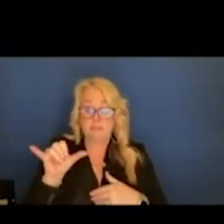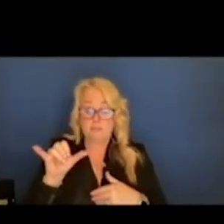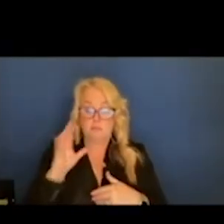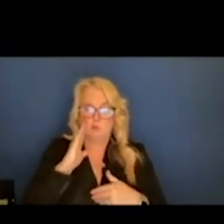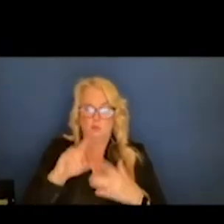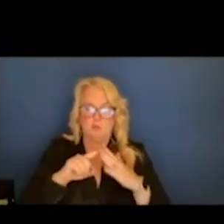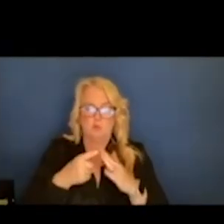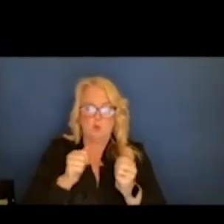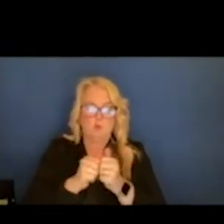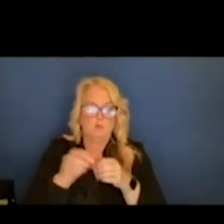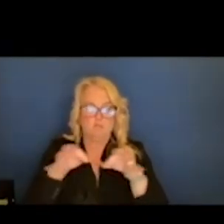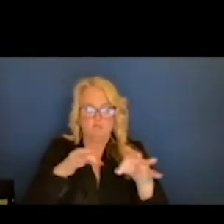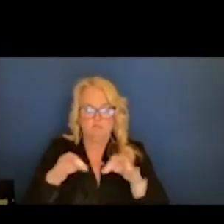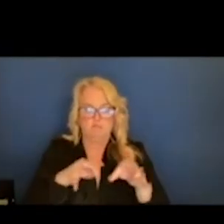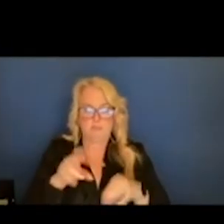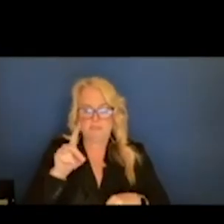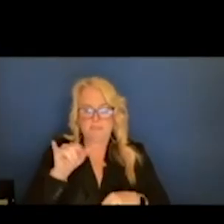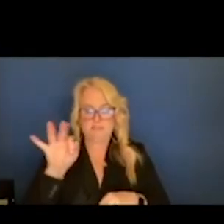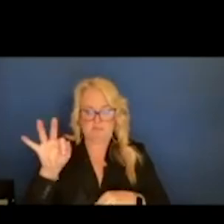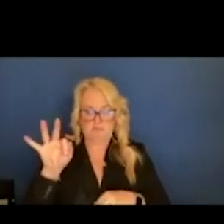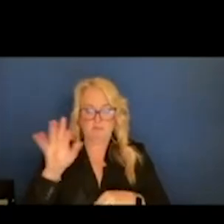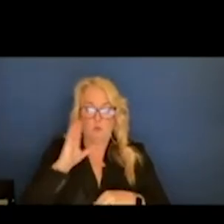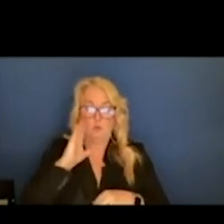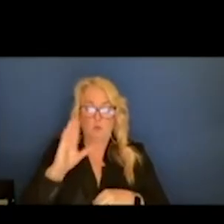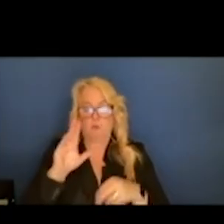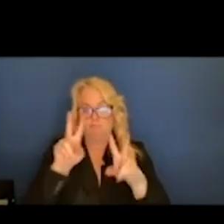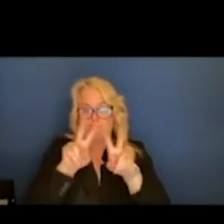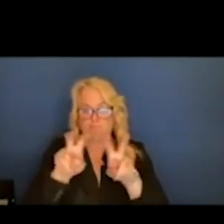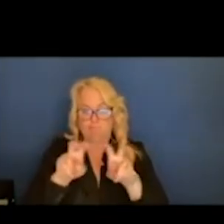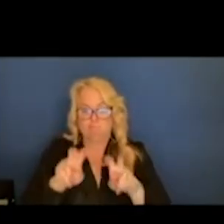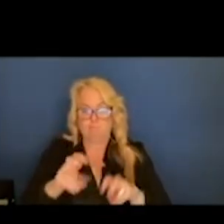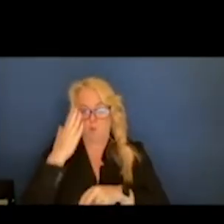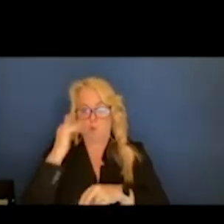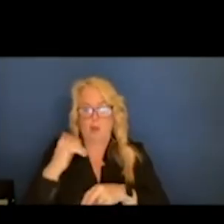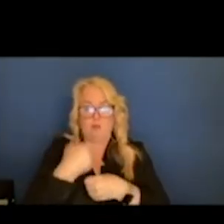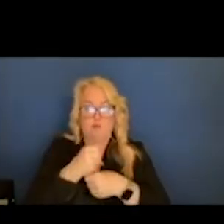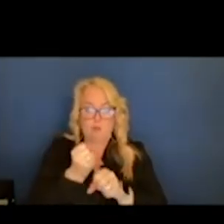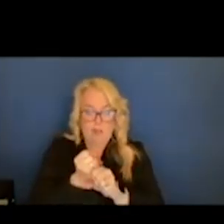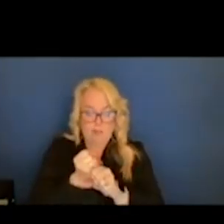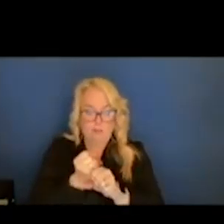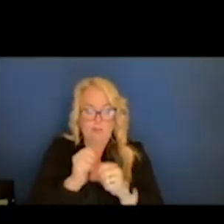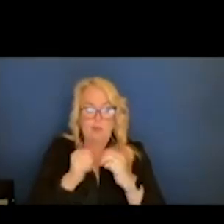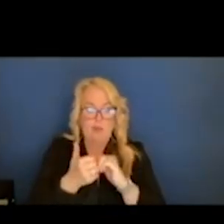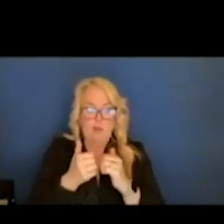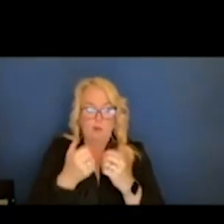Lindsay. Let’s begin with an overview of the DIF. This is where we’ll explore why it was created,